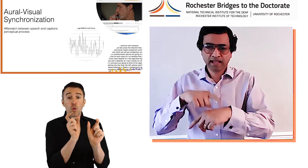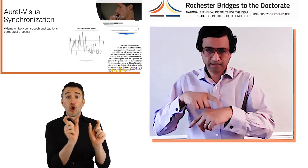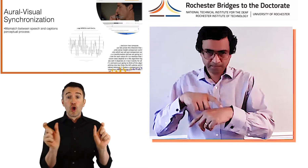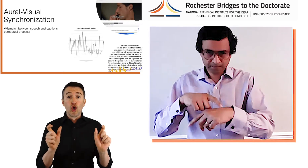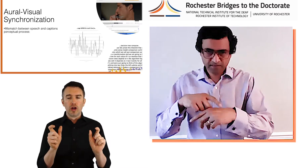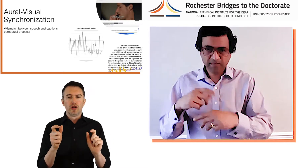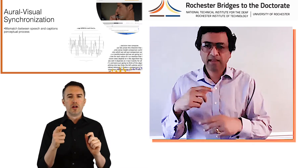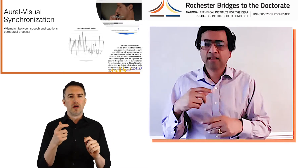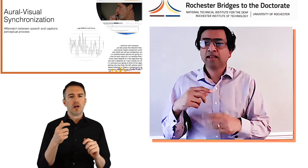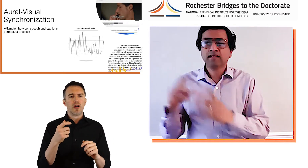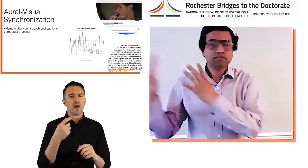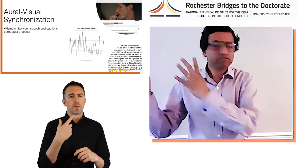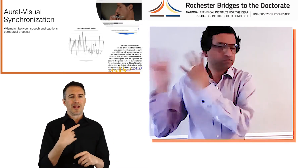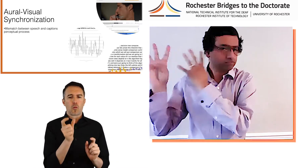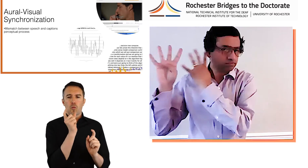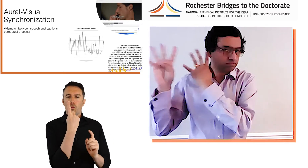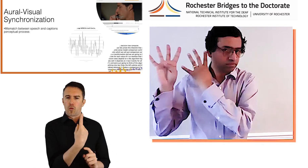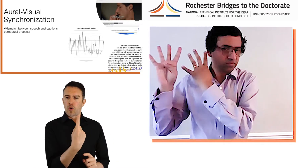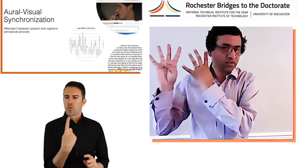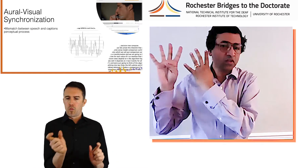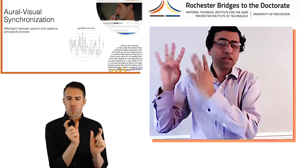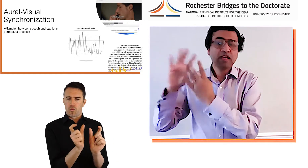if you try to do this at the same time...